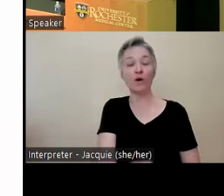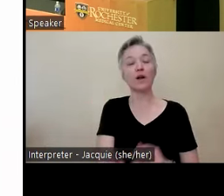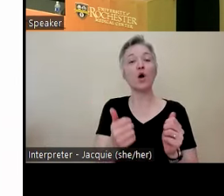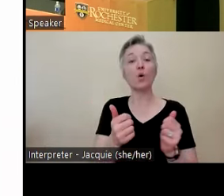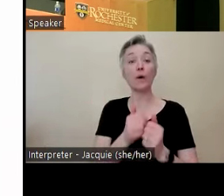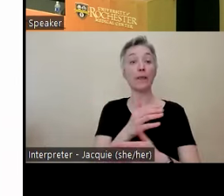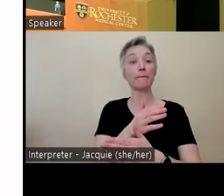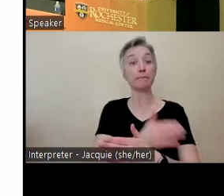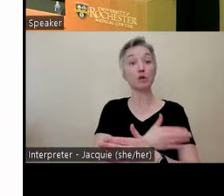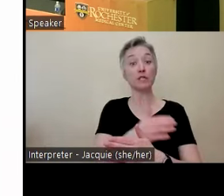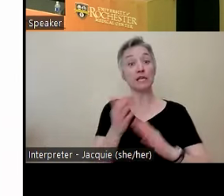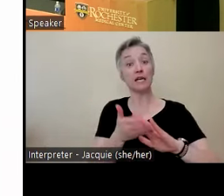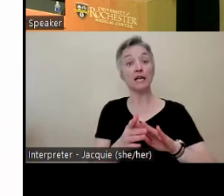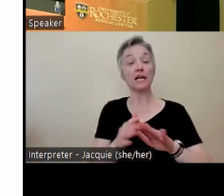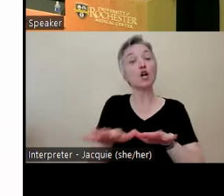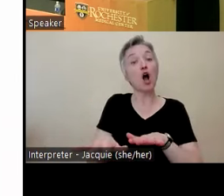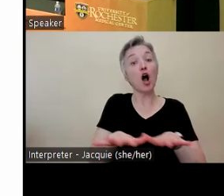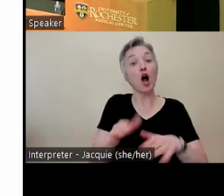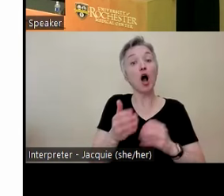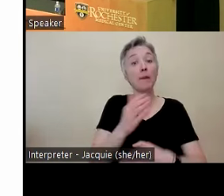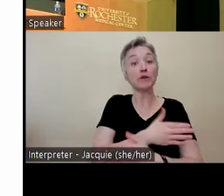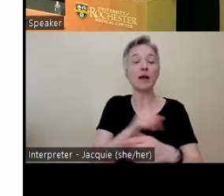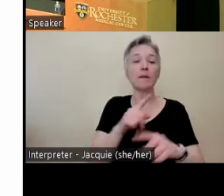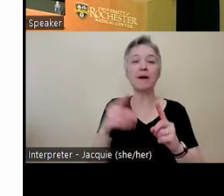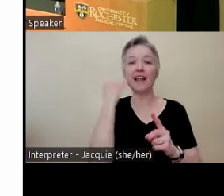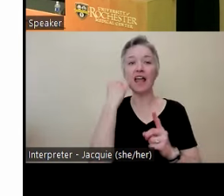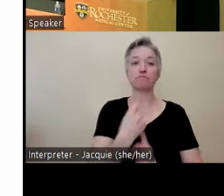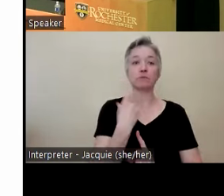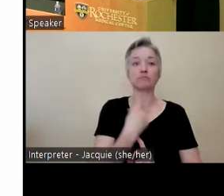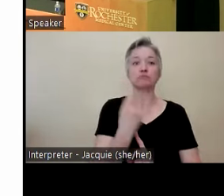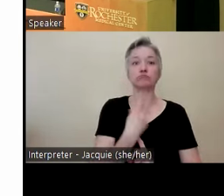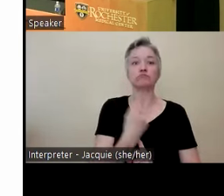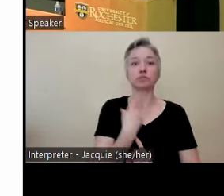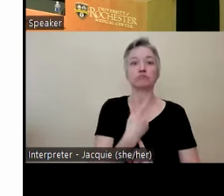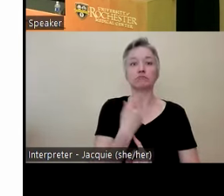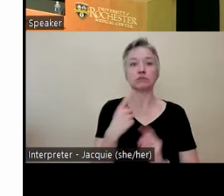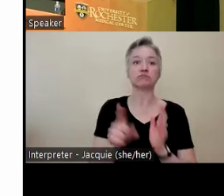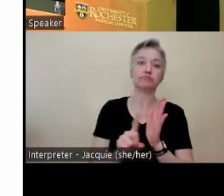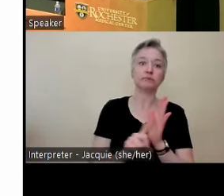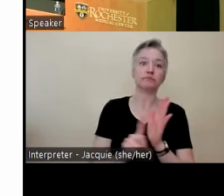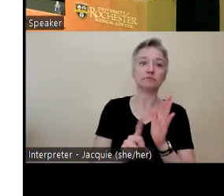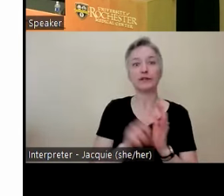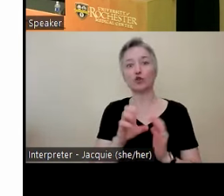one thing but if there's alerts coming through and notifications from social media I'm sure we would